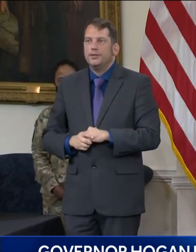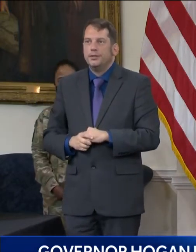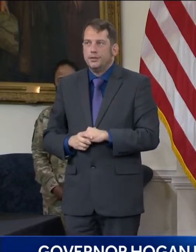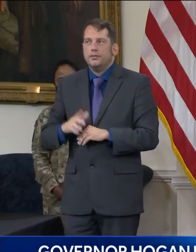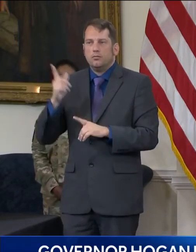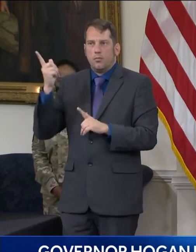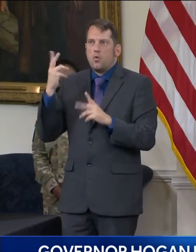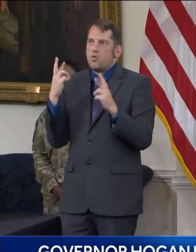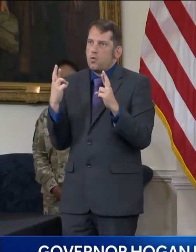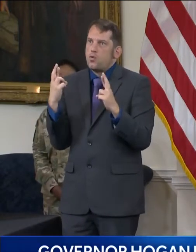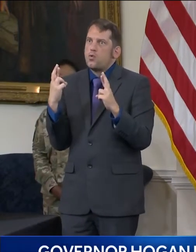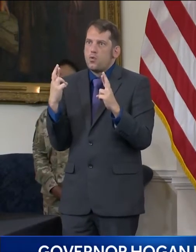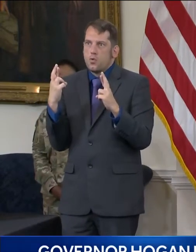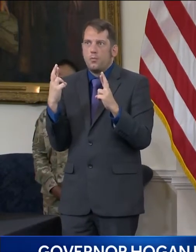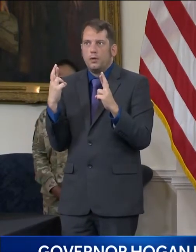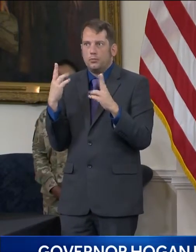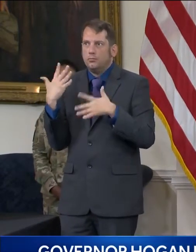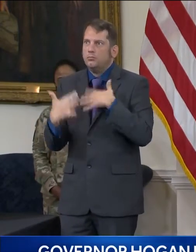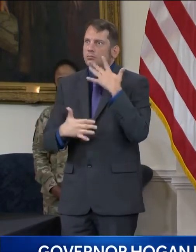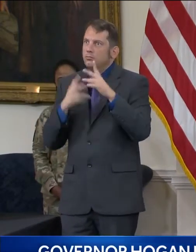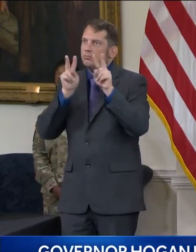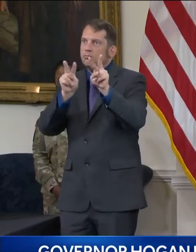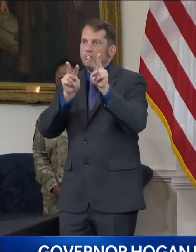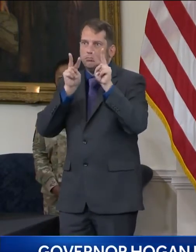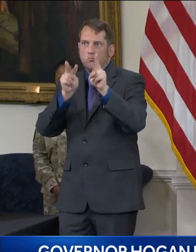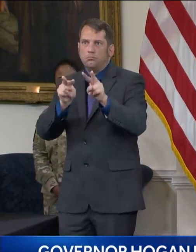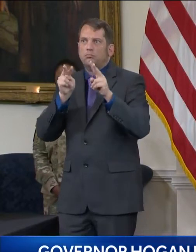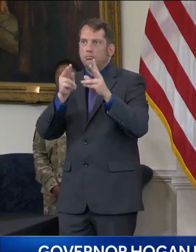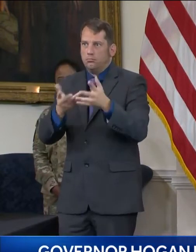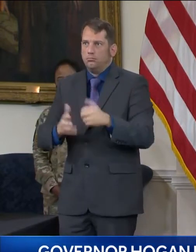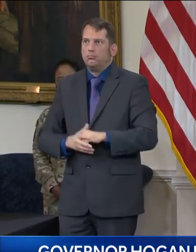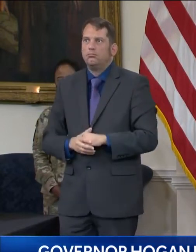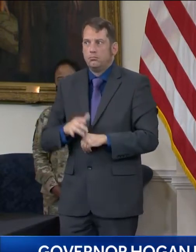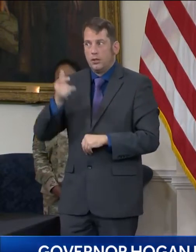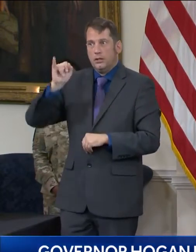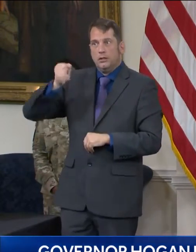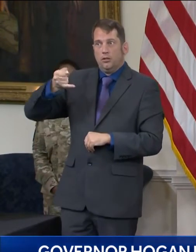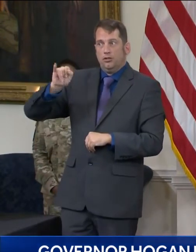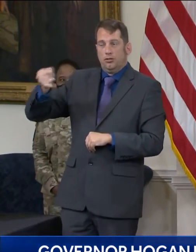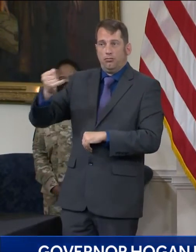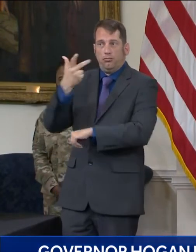YESTERDAY WE HAD A CALL WITH THE WHITE HOUSE, THEY WERE HOPEFUL